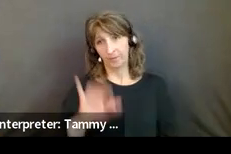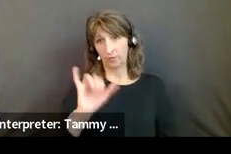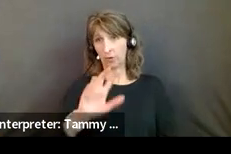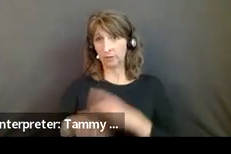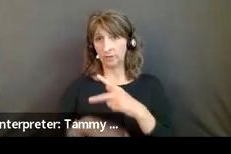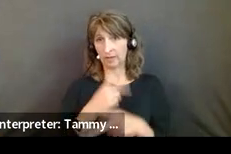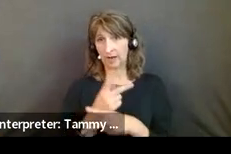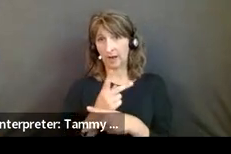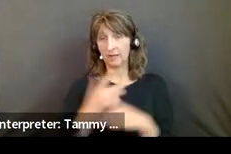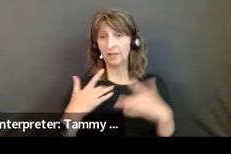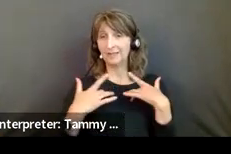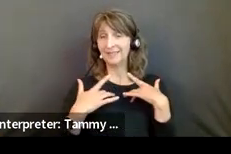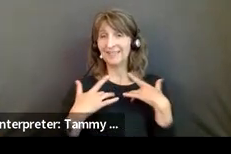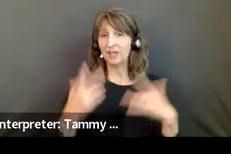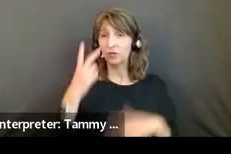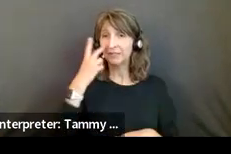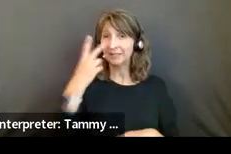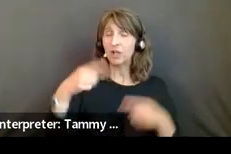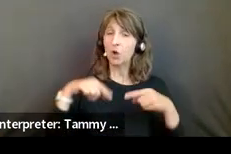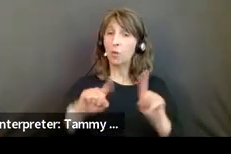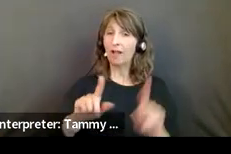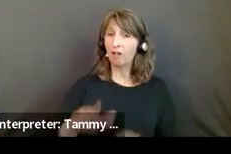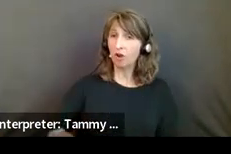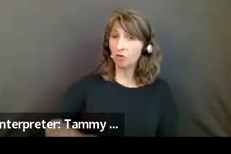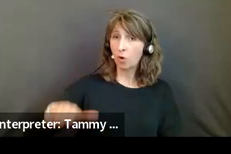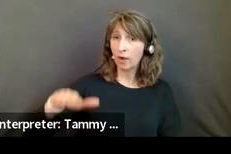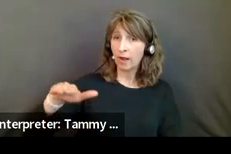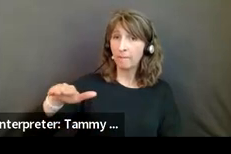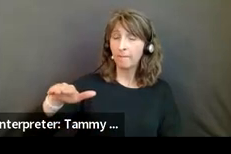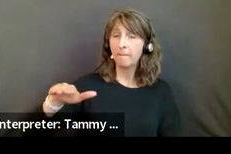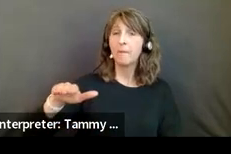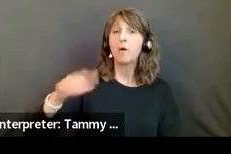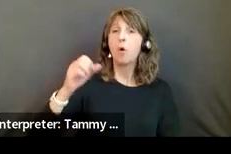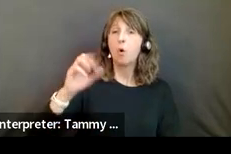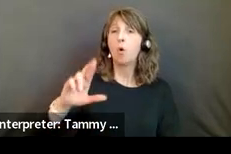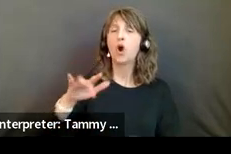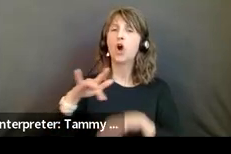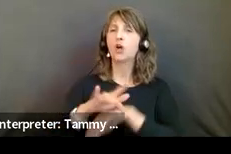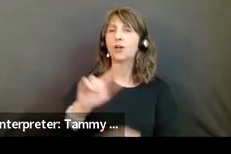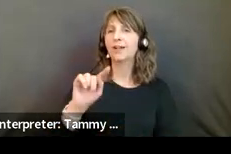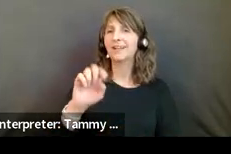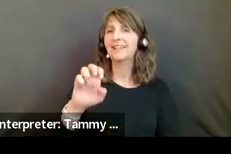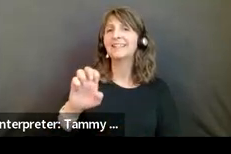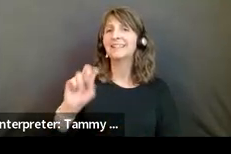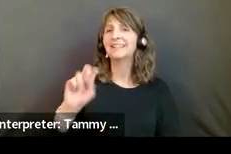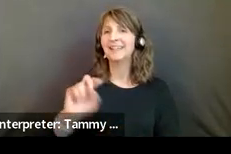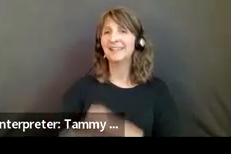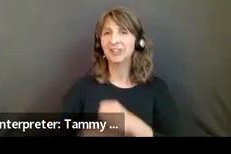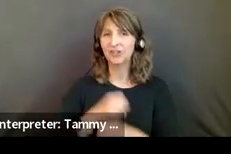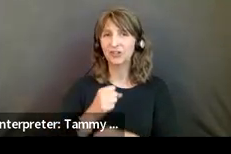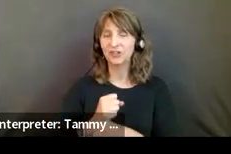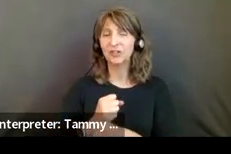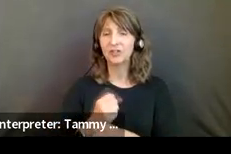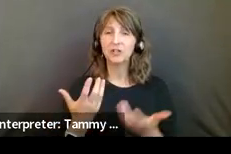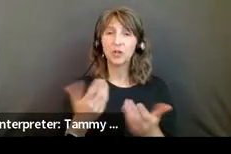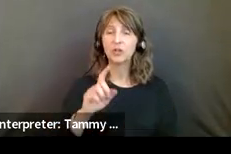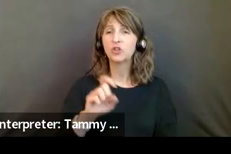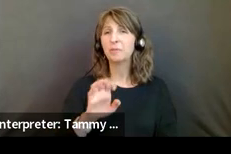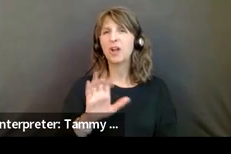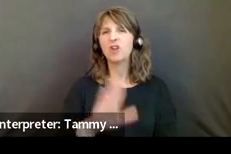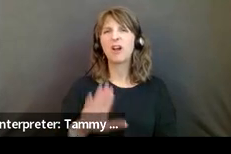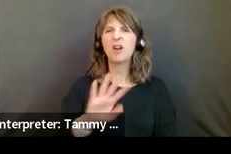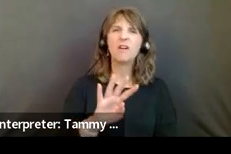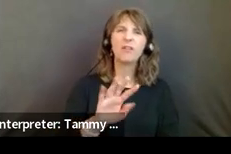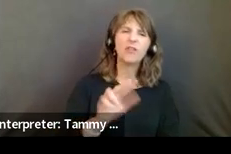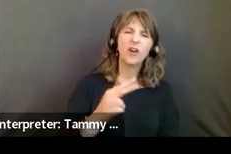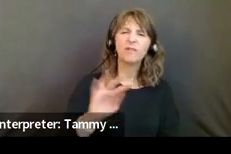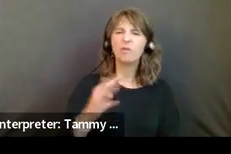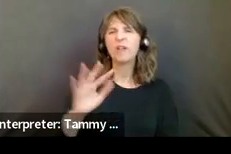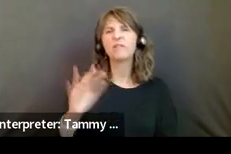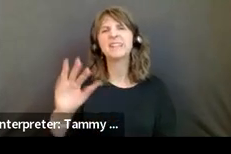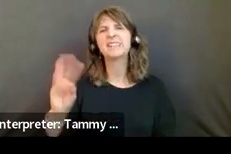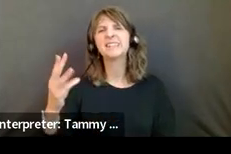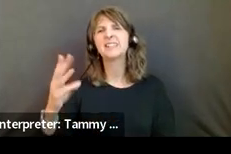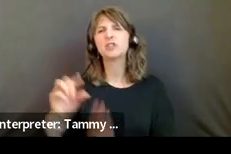Early out early adolescence. So you may see these come about, you know, in third, fourth, fifth, sixth, seventh grade.